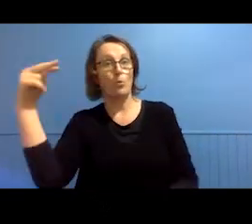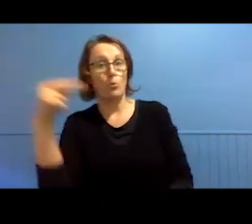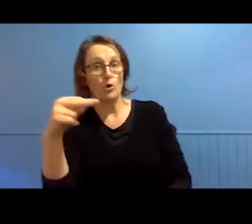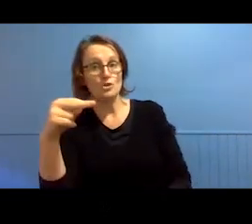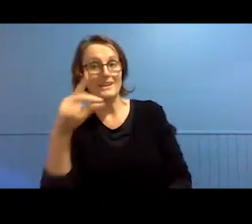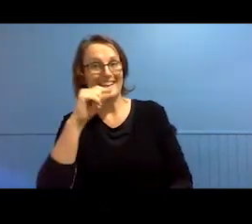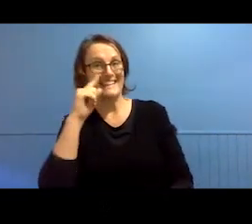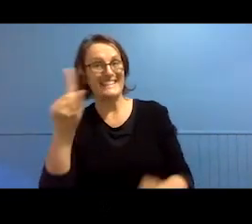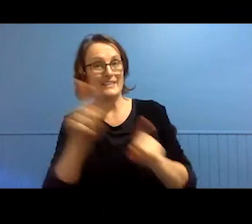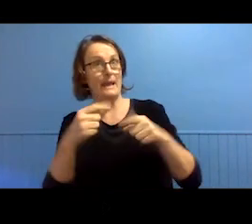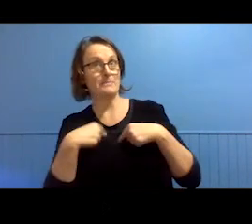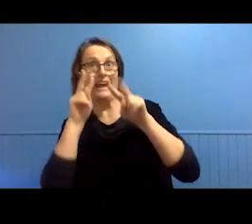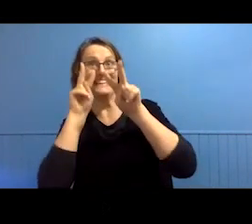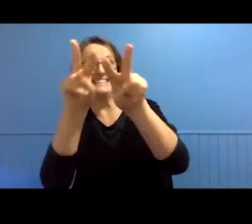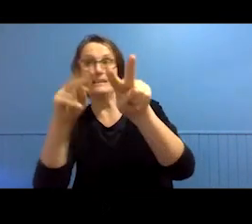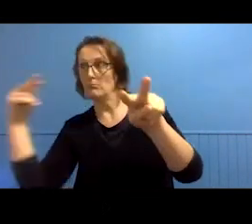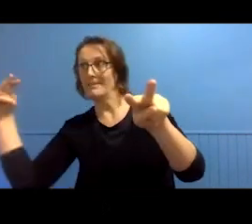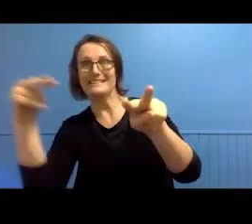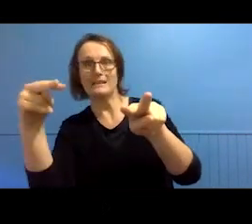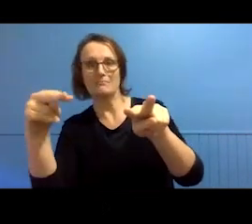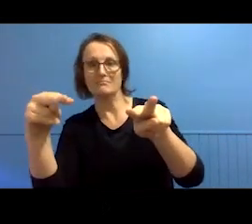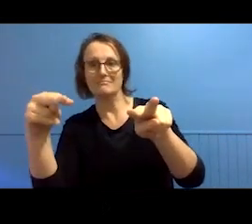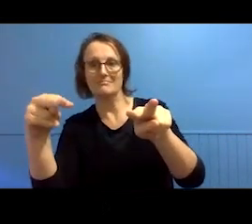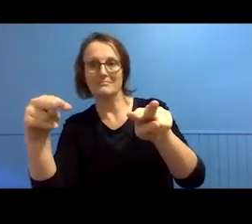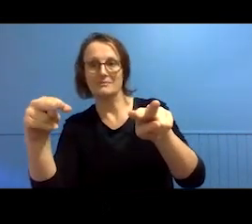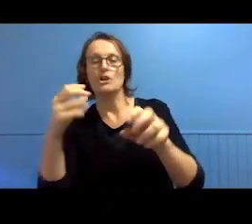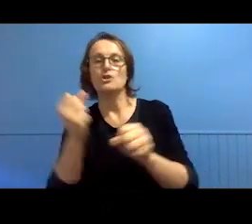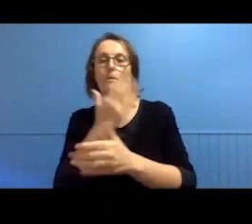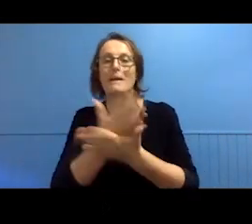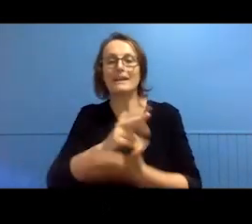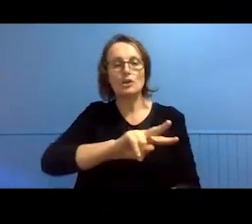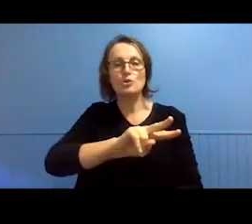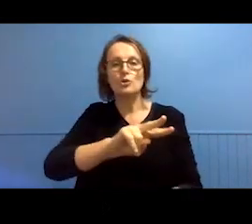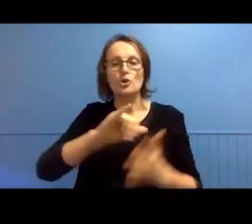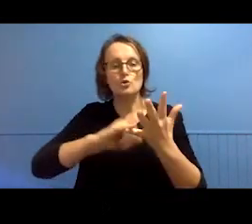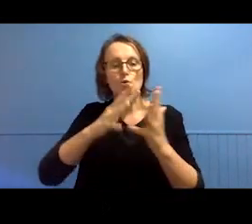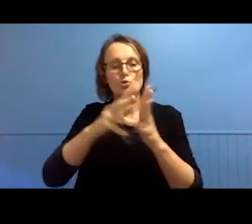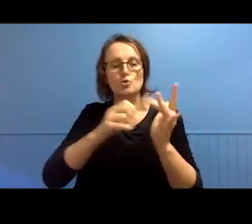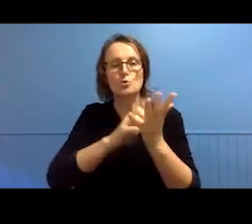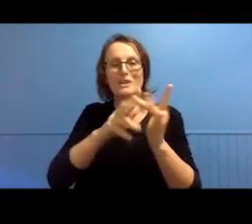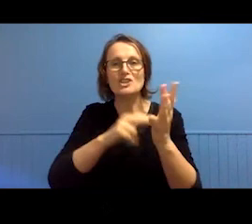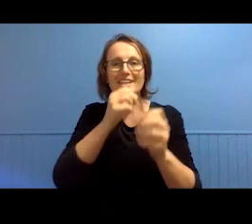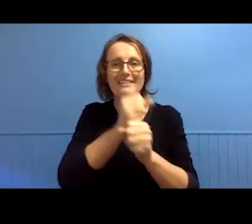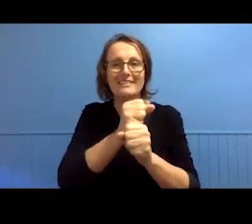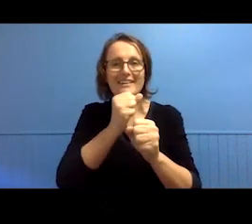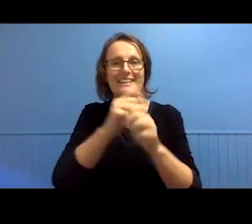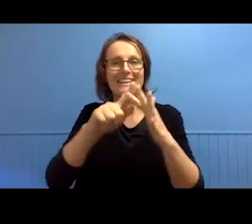we're seeing when in reality they can't. Locating your switching gear away from the stage or at least spinning it around so the person